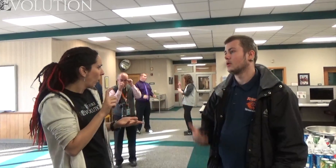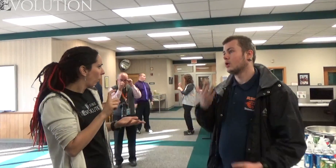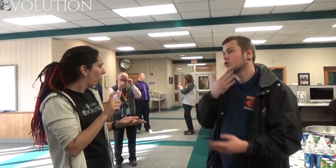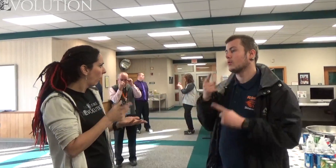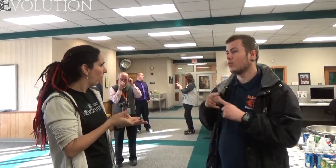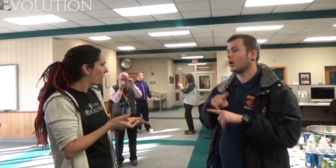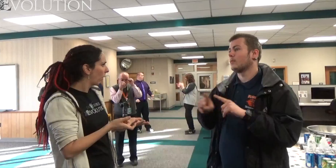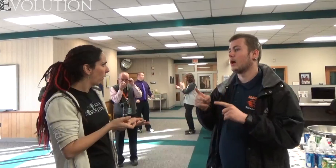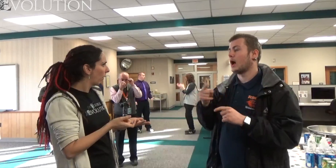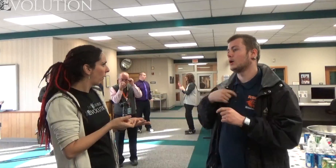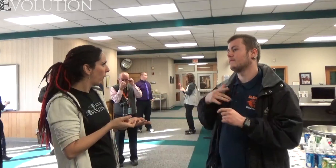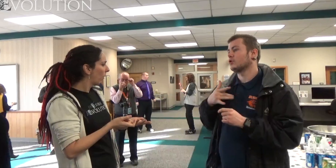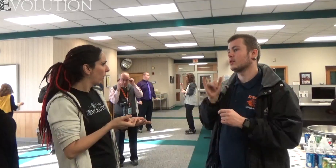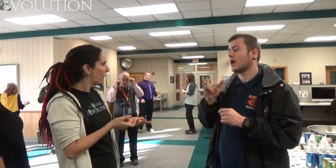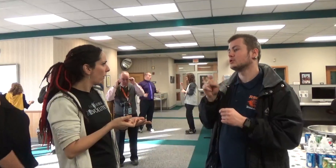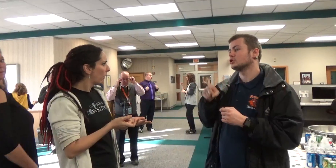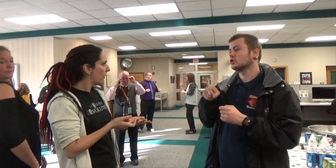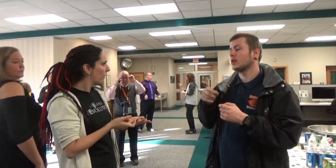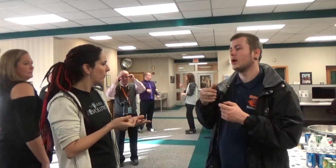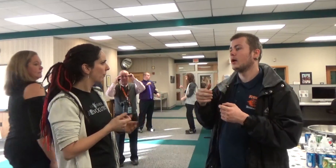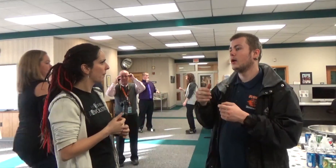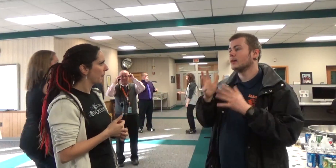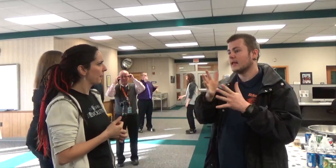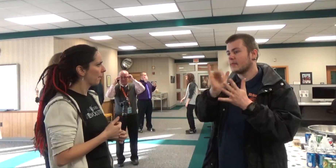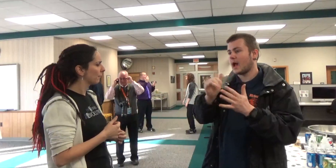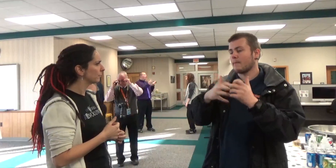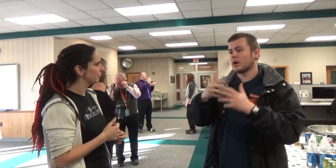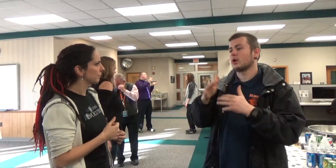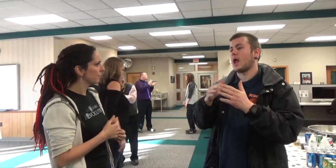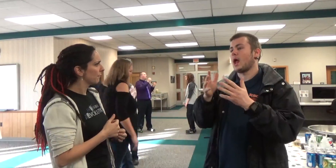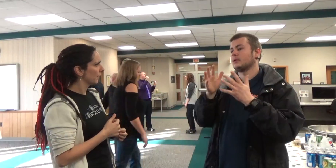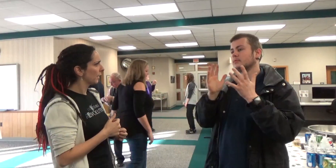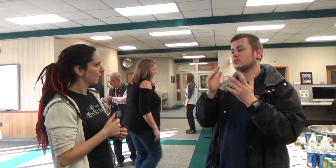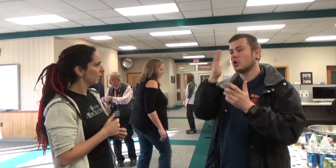Good point. But I feel they should leave that building,